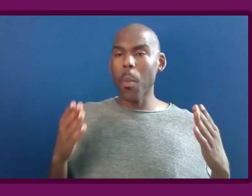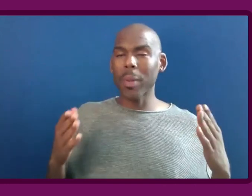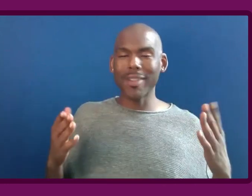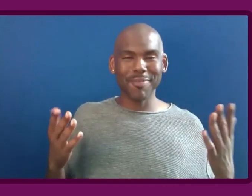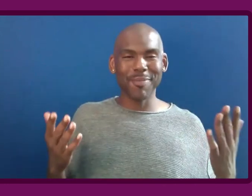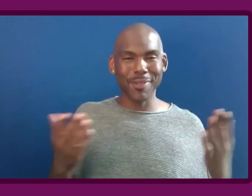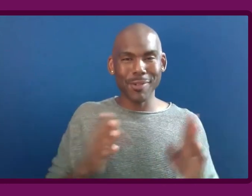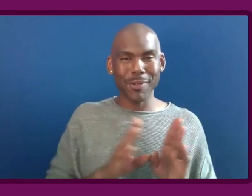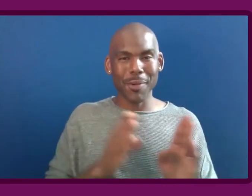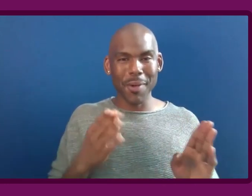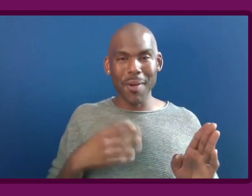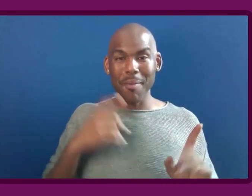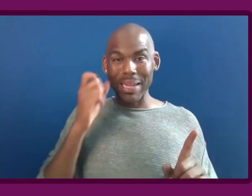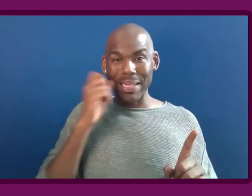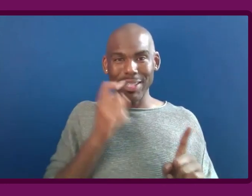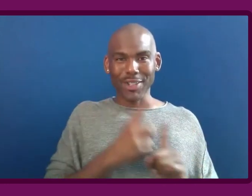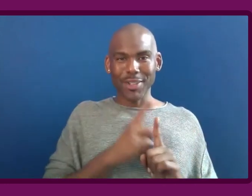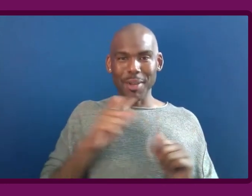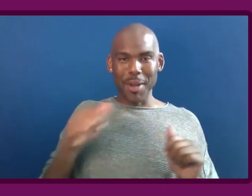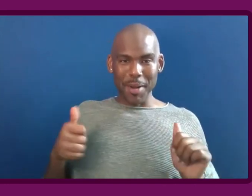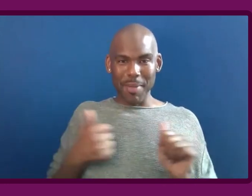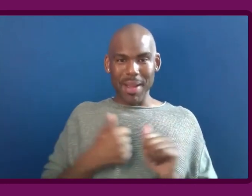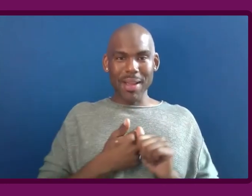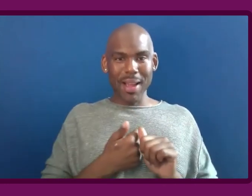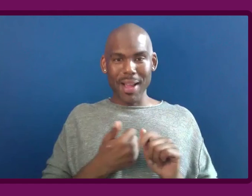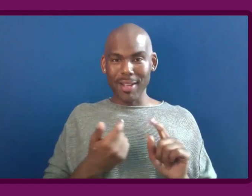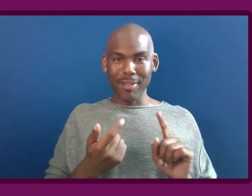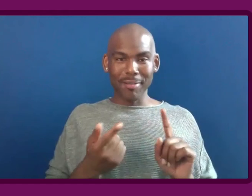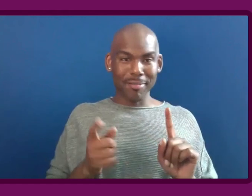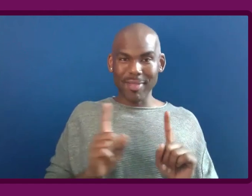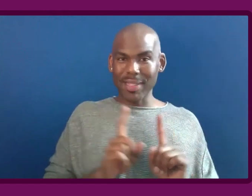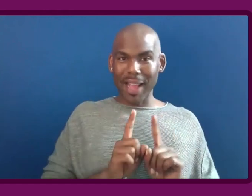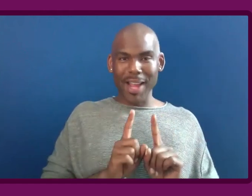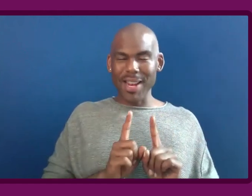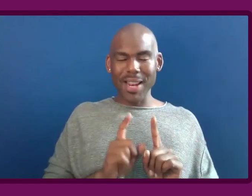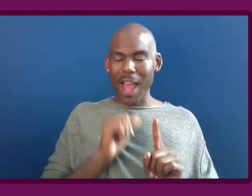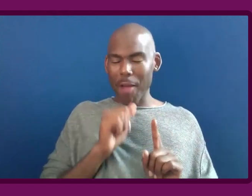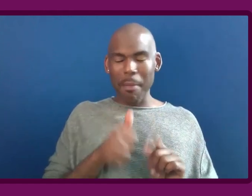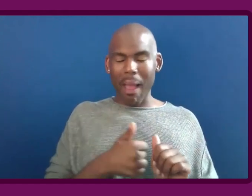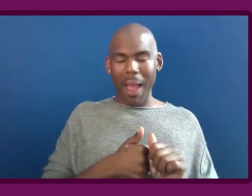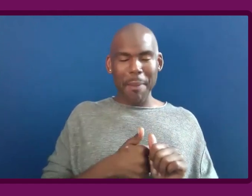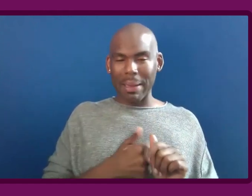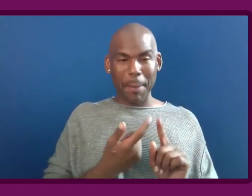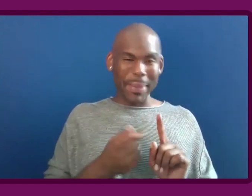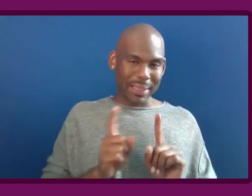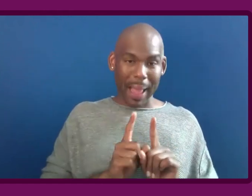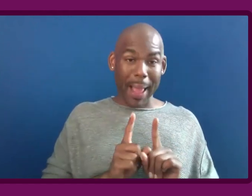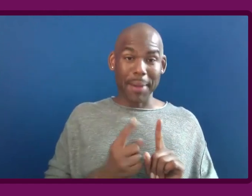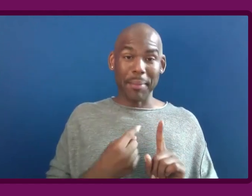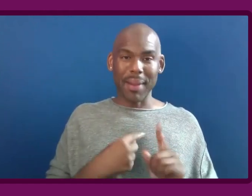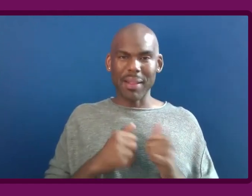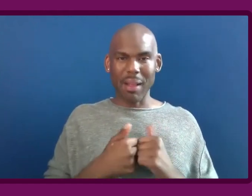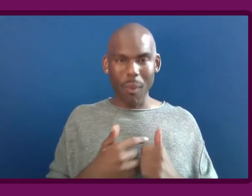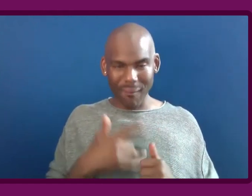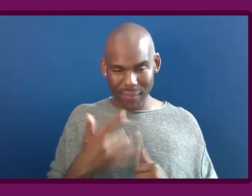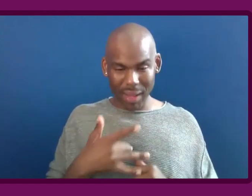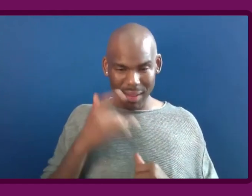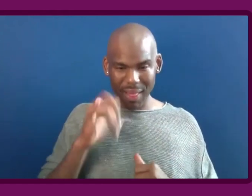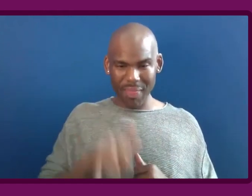by ourselves but also collectively. Ashley Inkumsah: I love that. I love it. I love all the work that you're doing. It's amazing. What